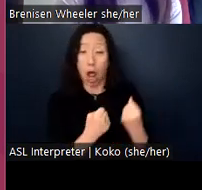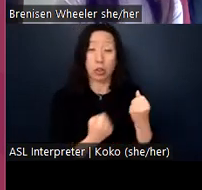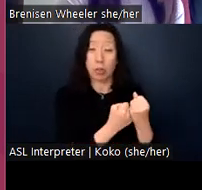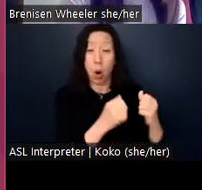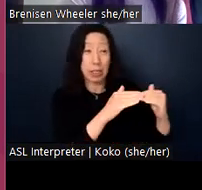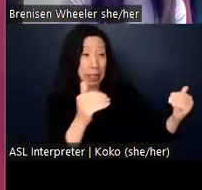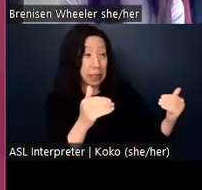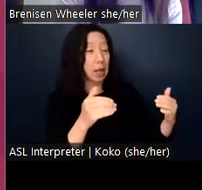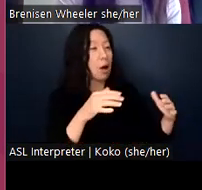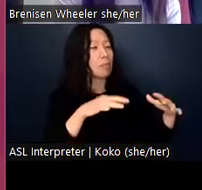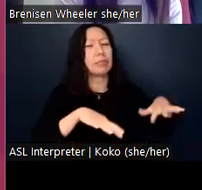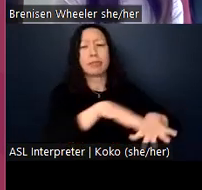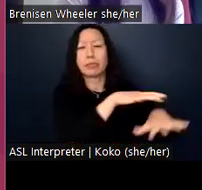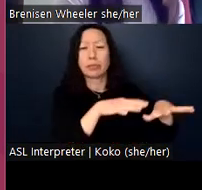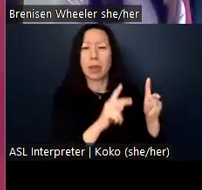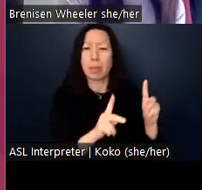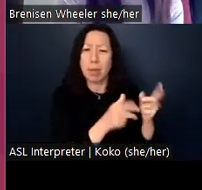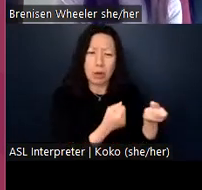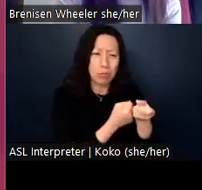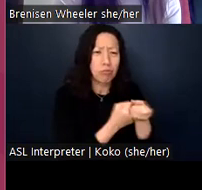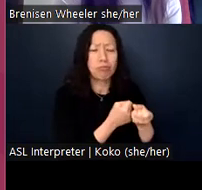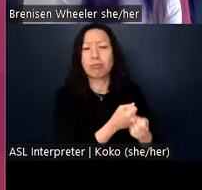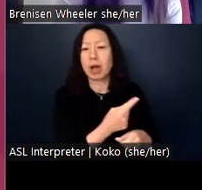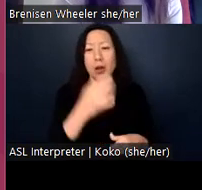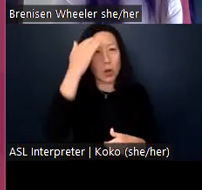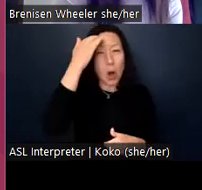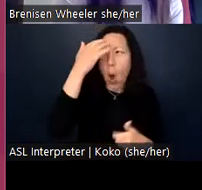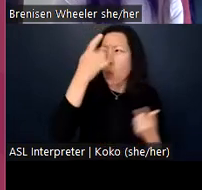of what's going on in their relationship, and they're talking to other people about